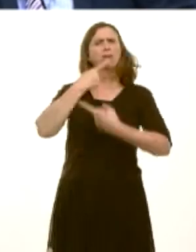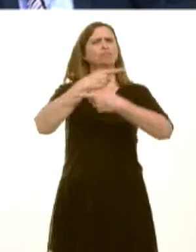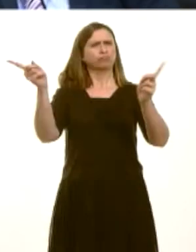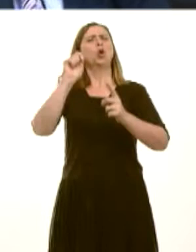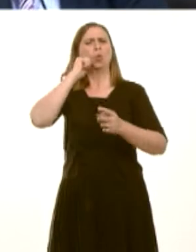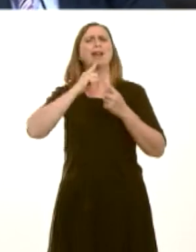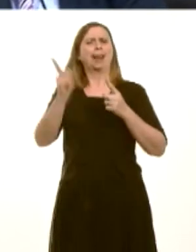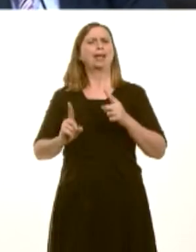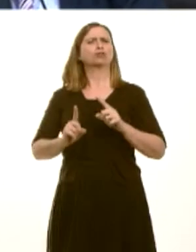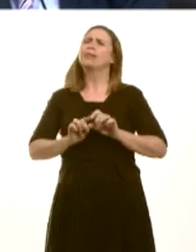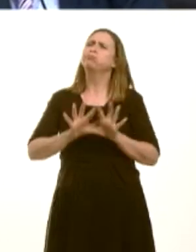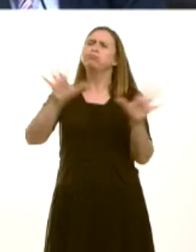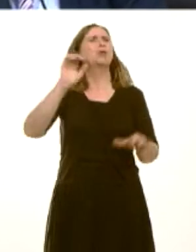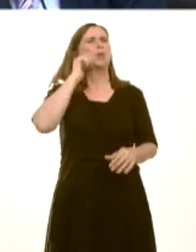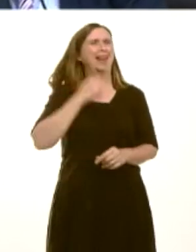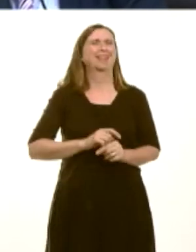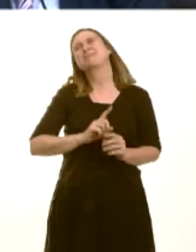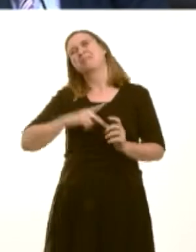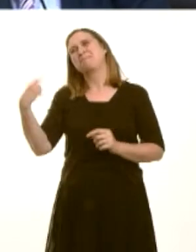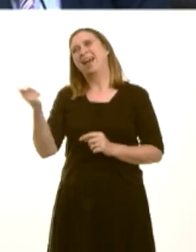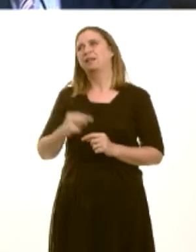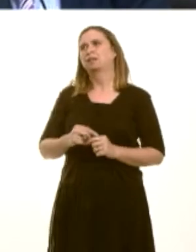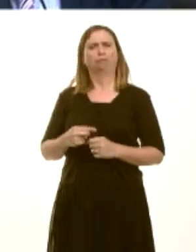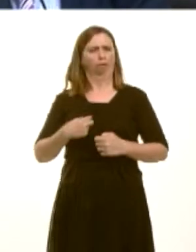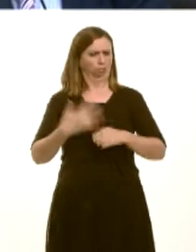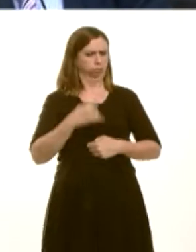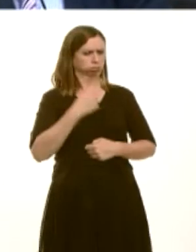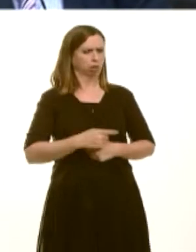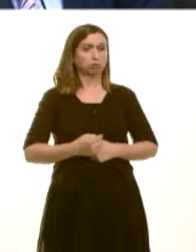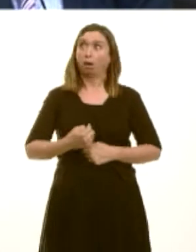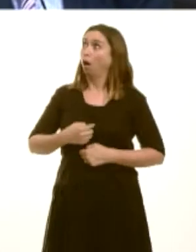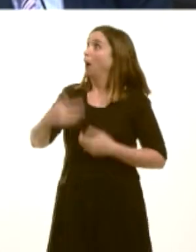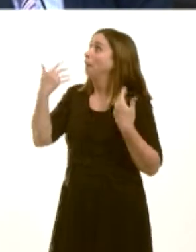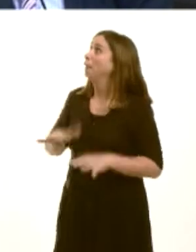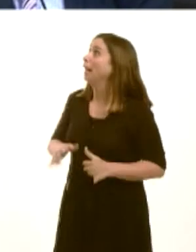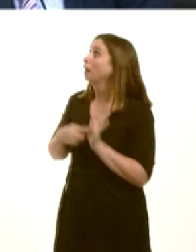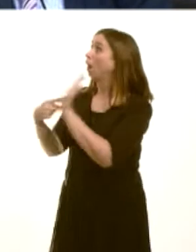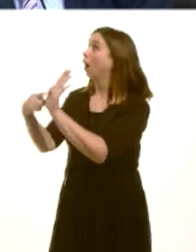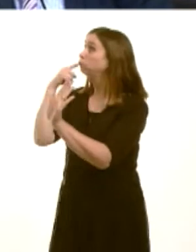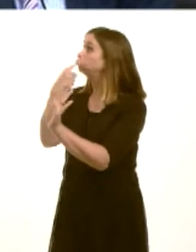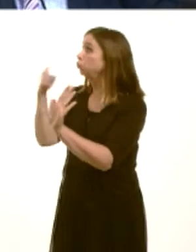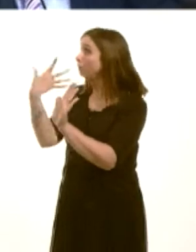to say, the Secretary of State was somebody who was helpfulóin these circumstances Iíll